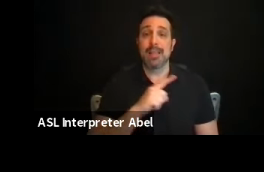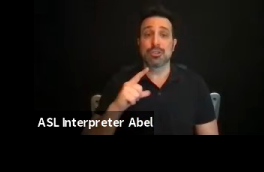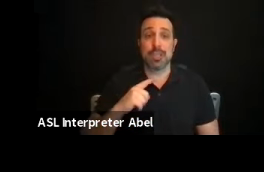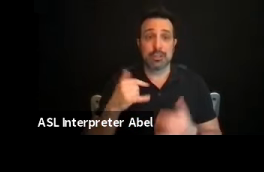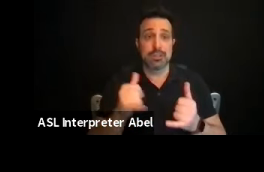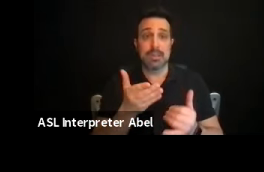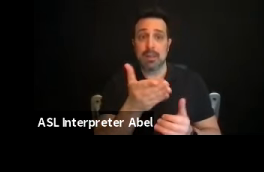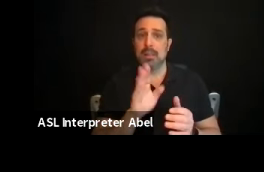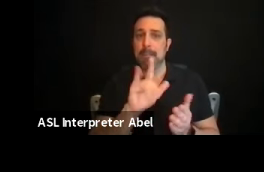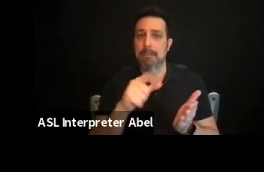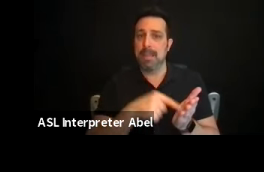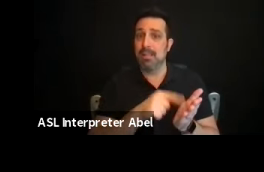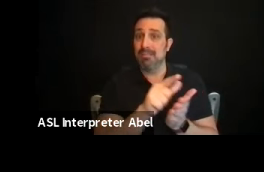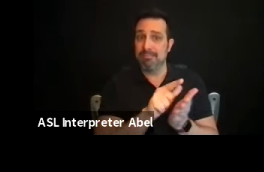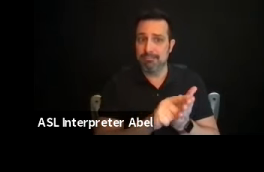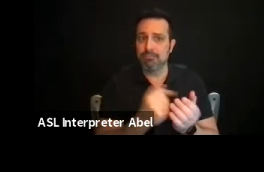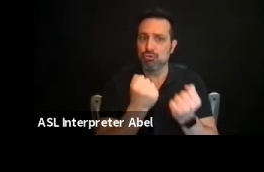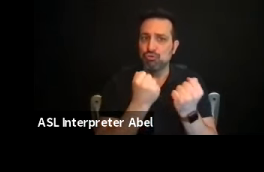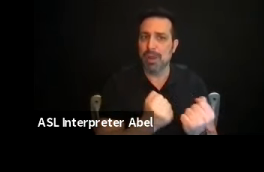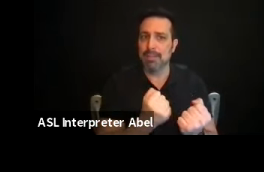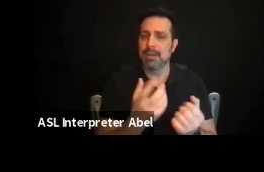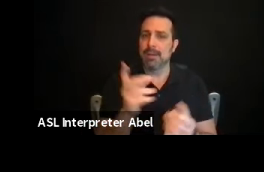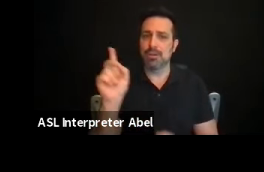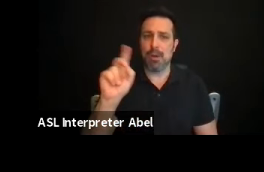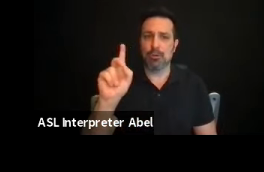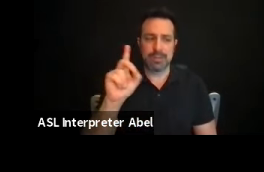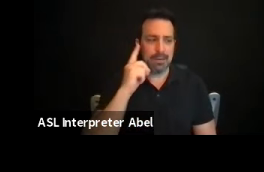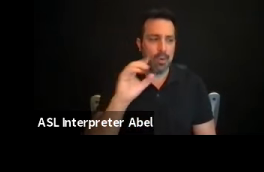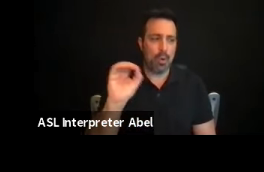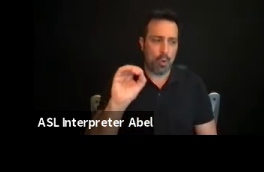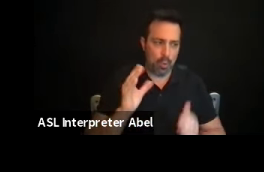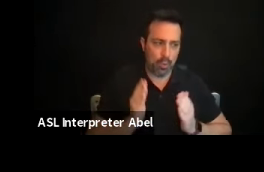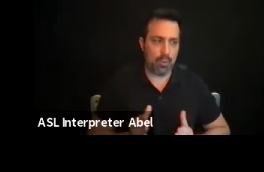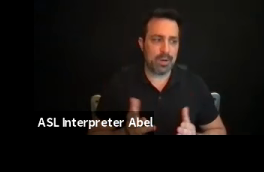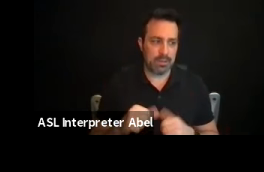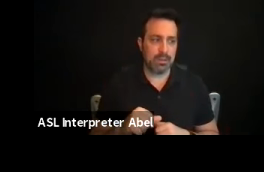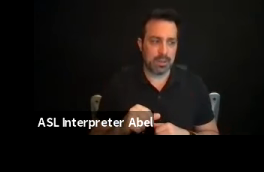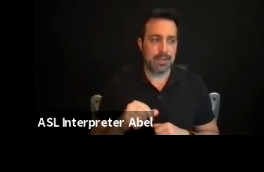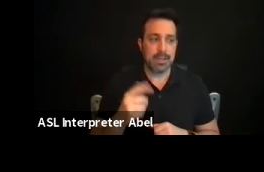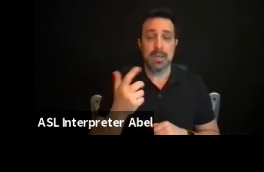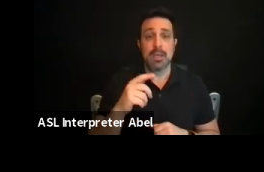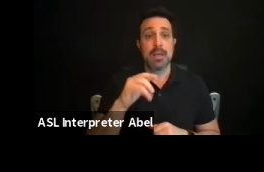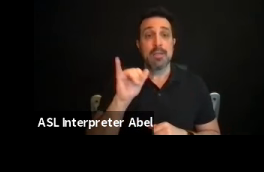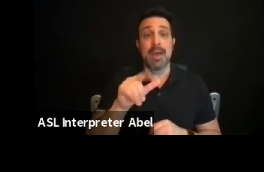document and a list of these currently pending bills. The legislation that is still viable in our state ranges from a bill that